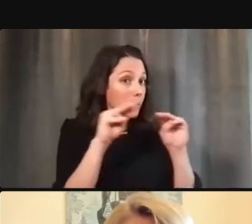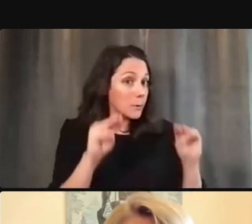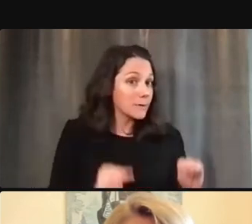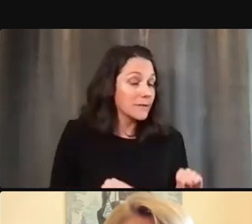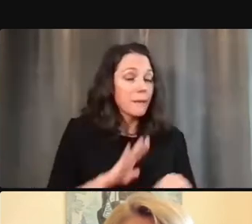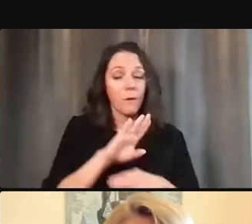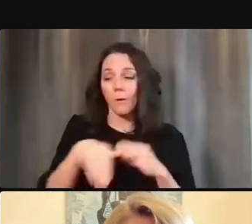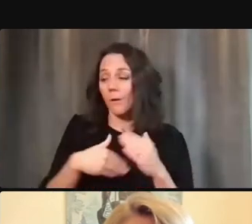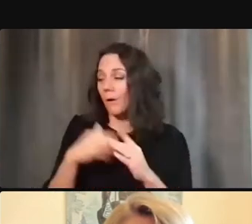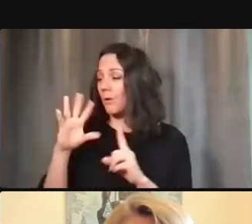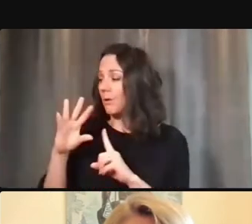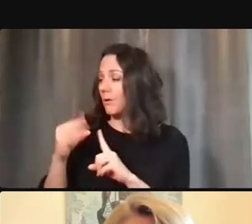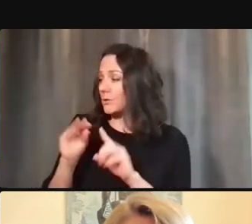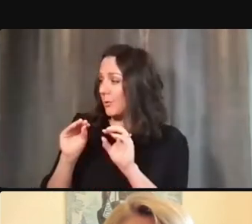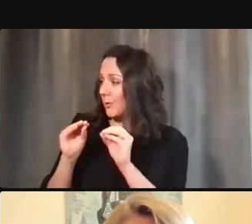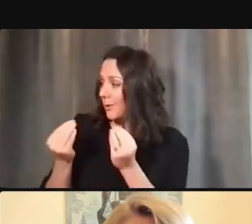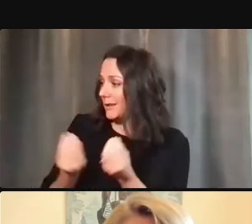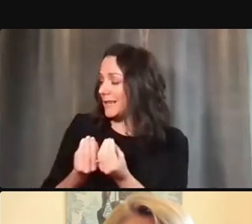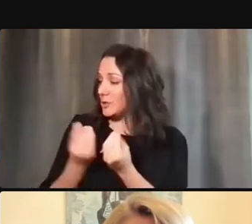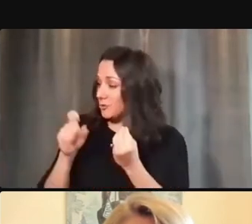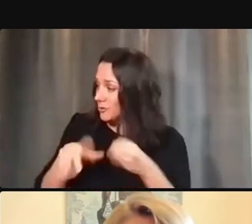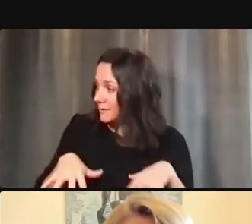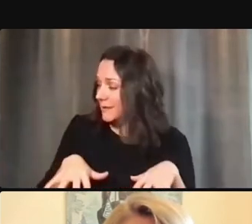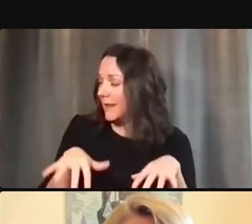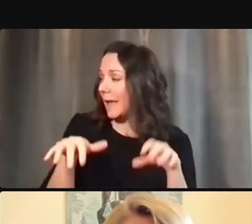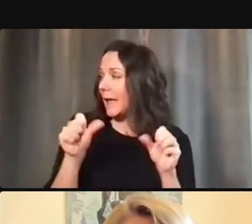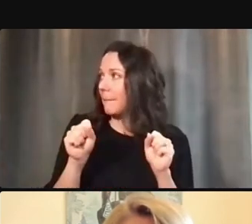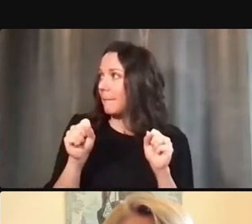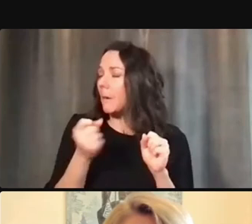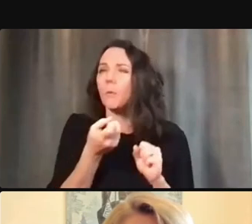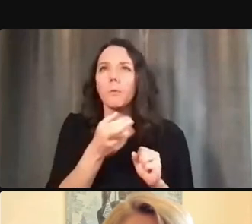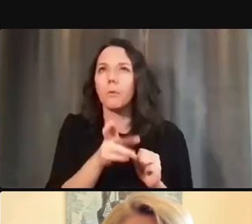Is it just if you have a type of content, sort of what do you feel the ethical